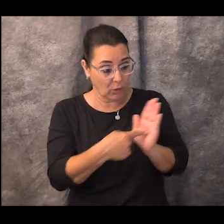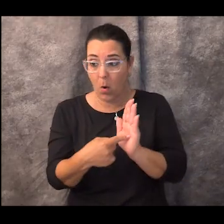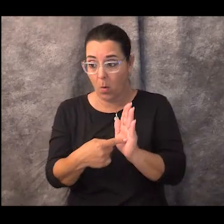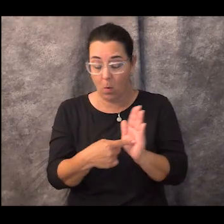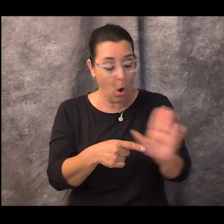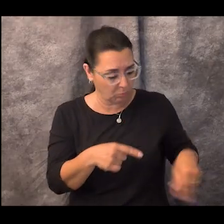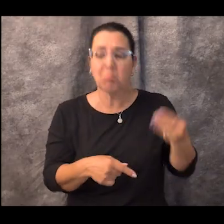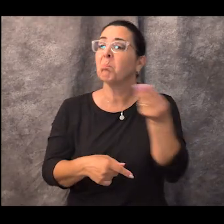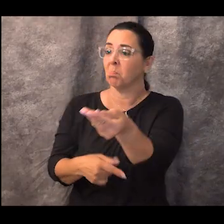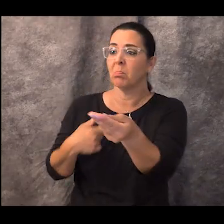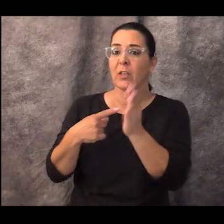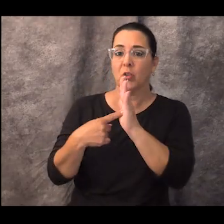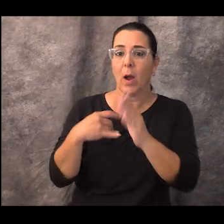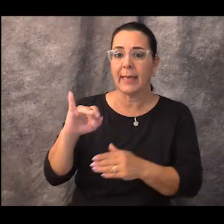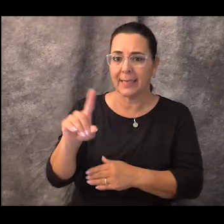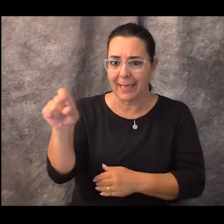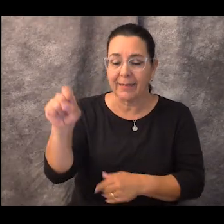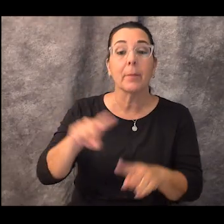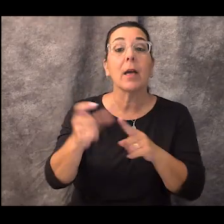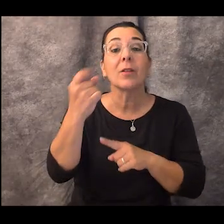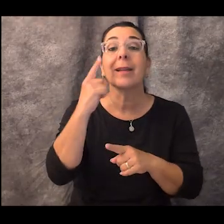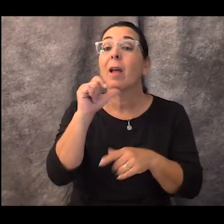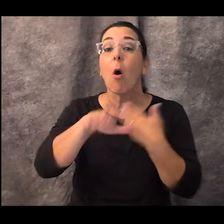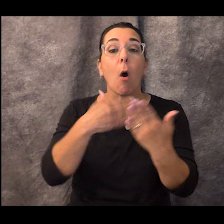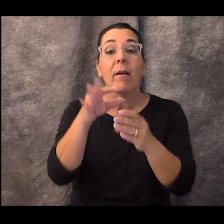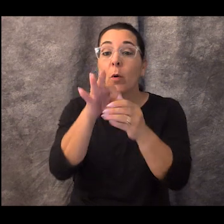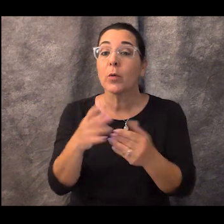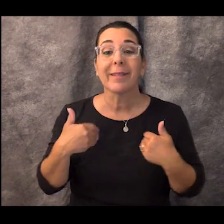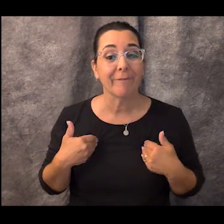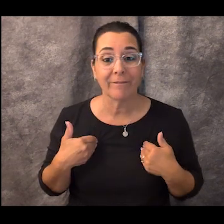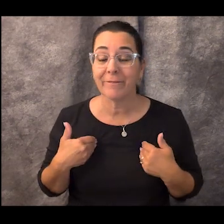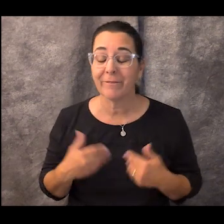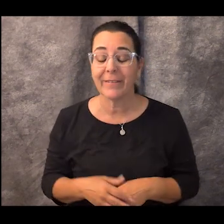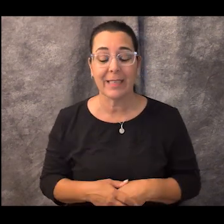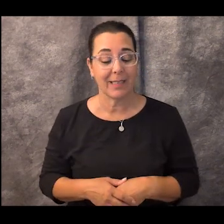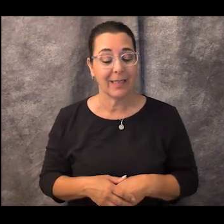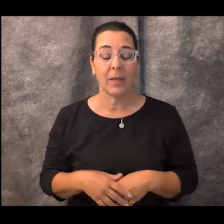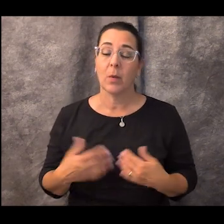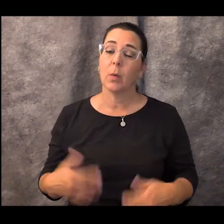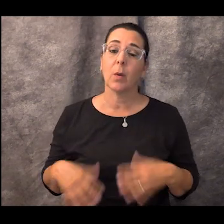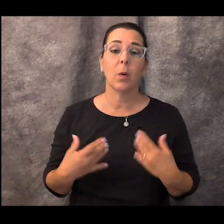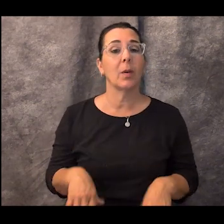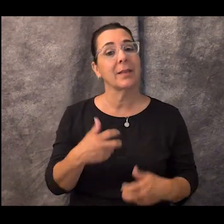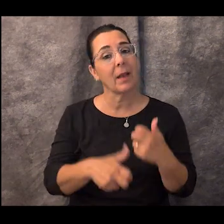But I understand that not every voter does. And it's particularly difficult for voters with disabilities